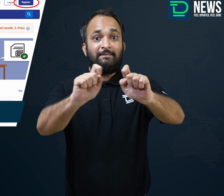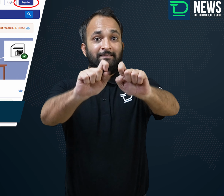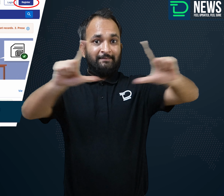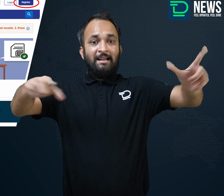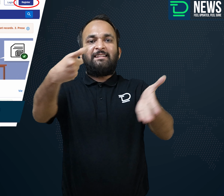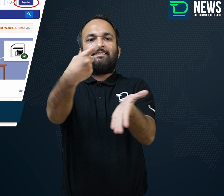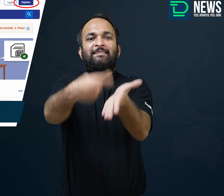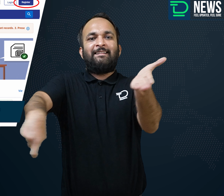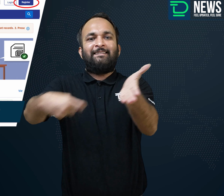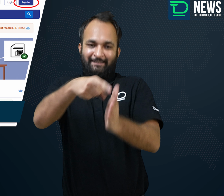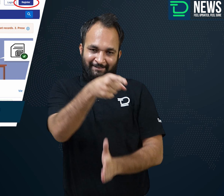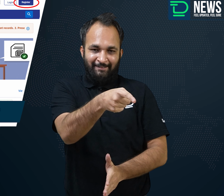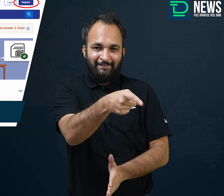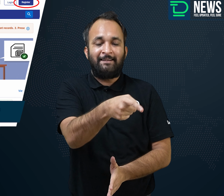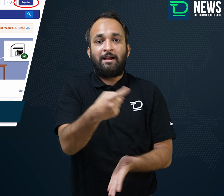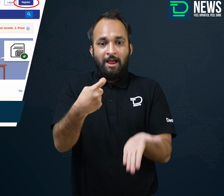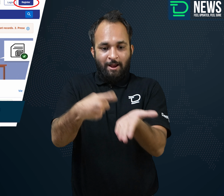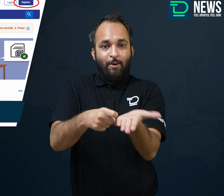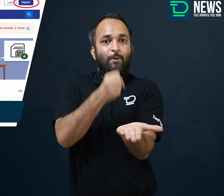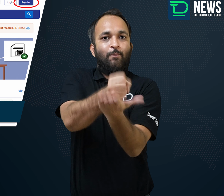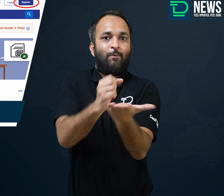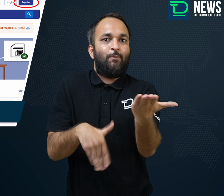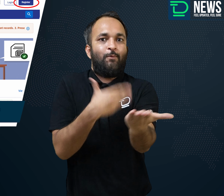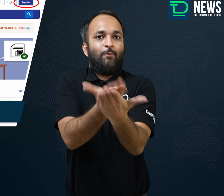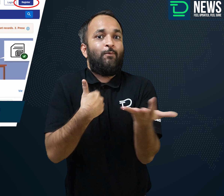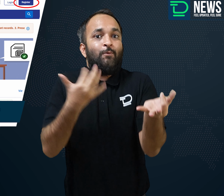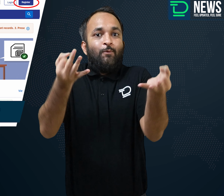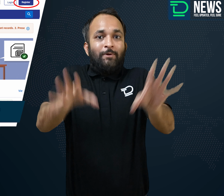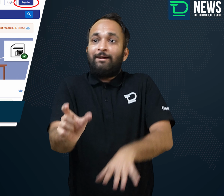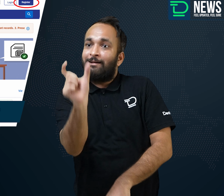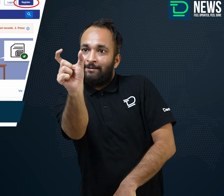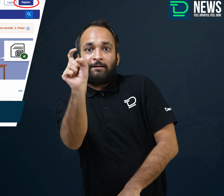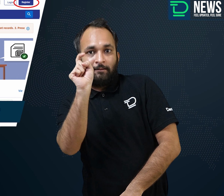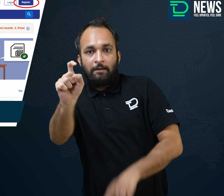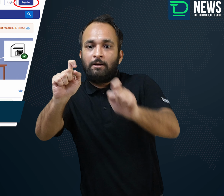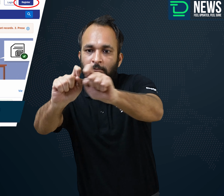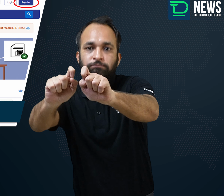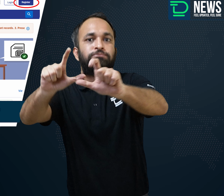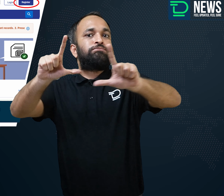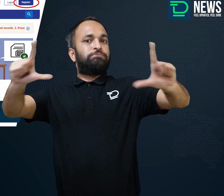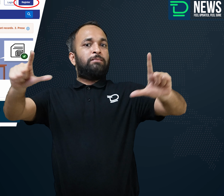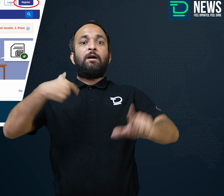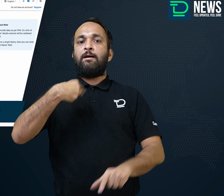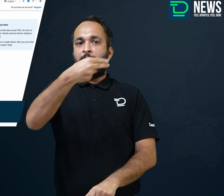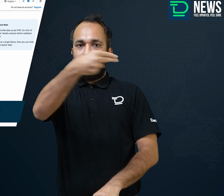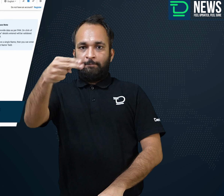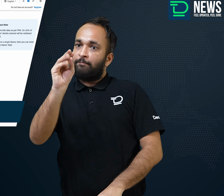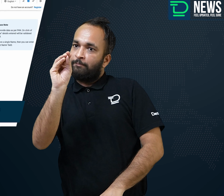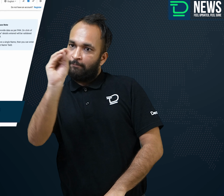1. you need to register your personal details and create a user ID.